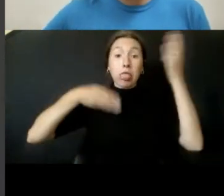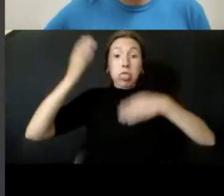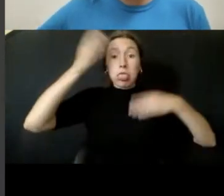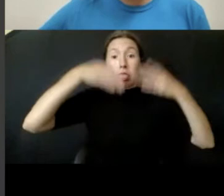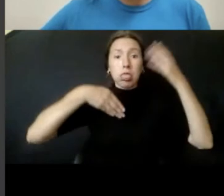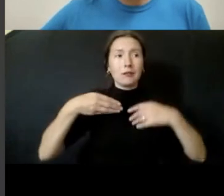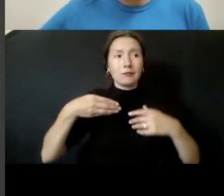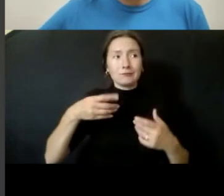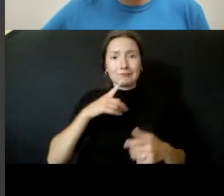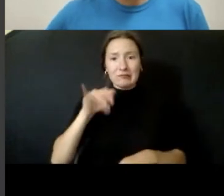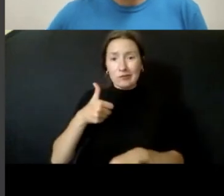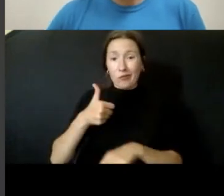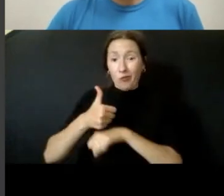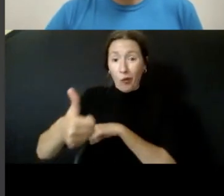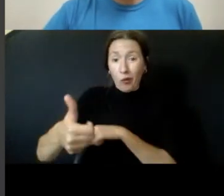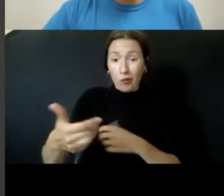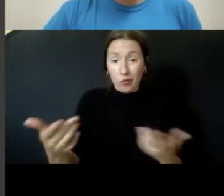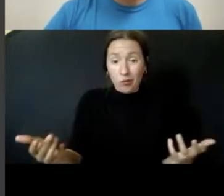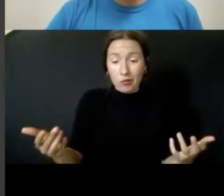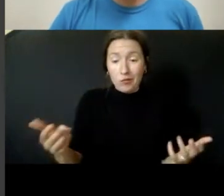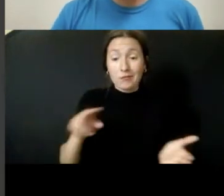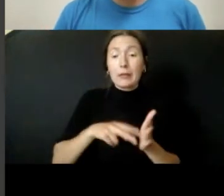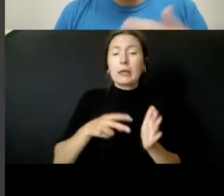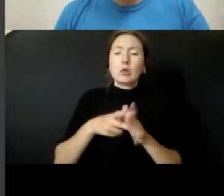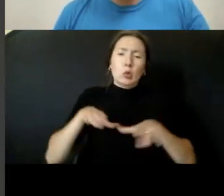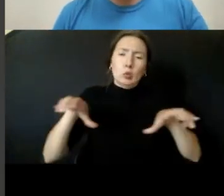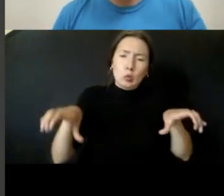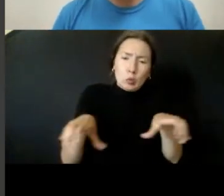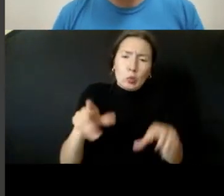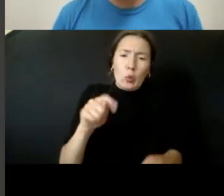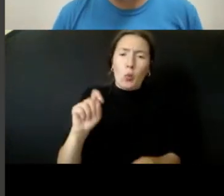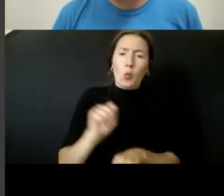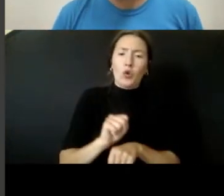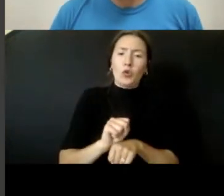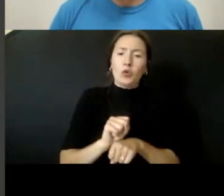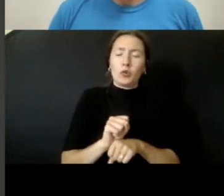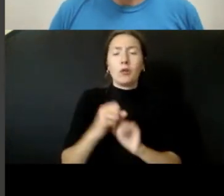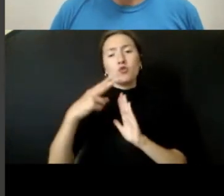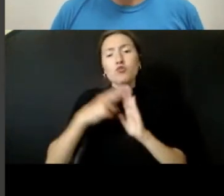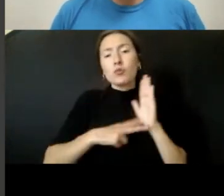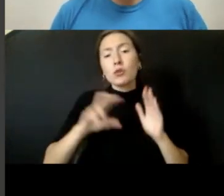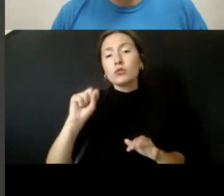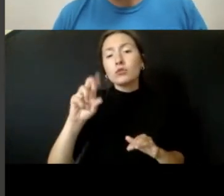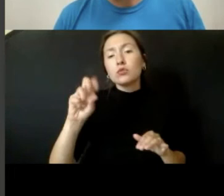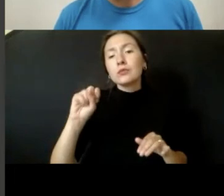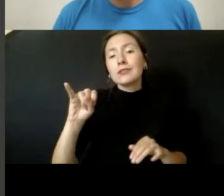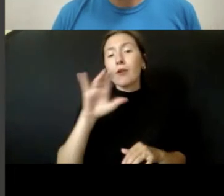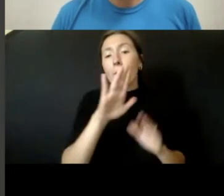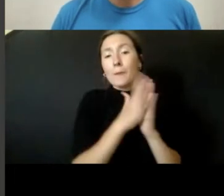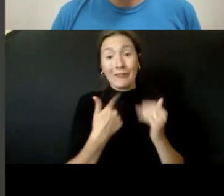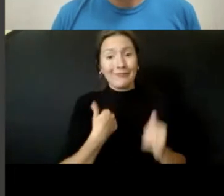i just ordered it so i'm excited to read that um you know read diane's uh system stuff read diane's